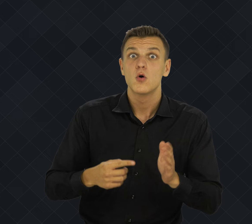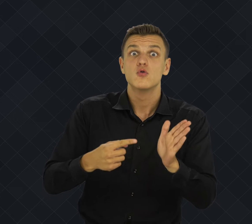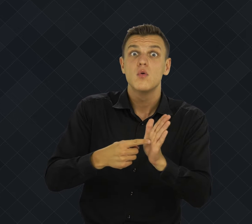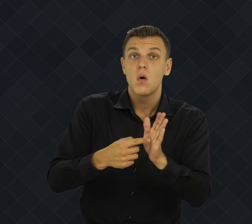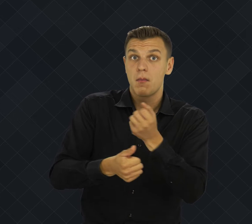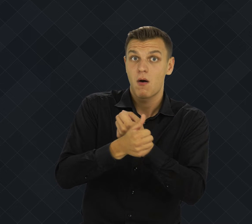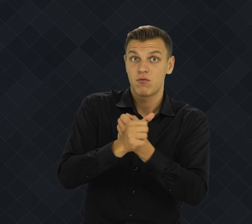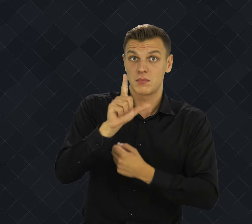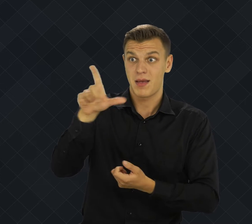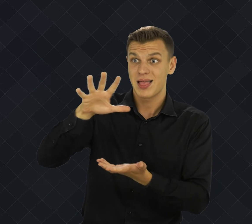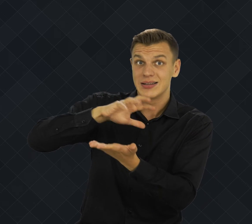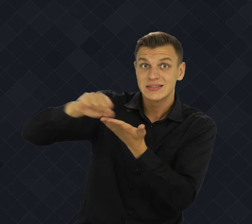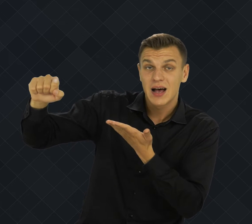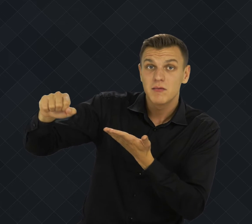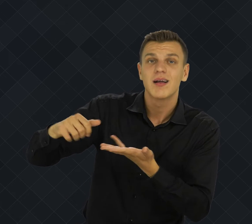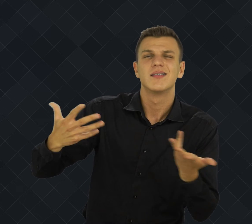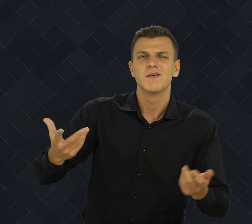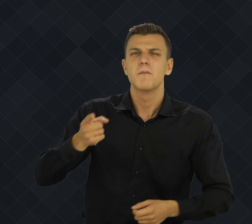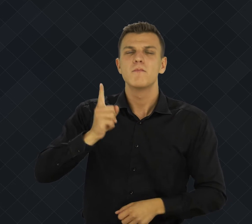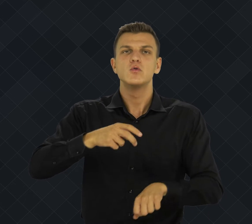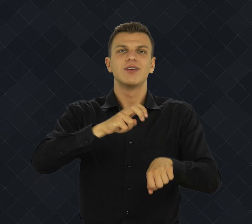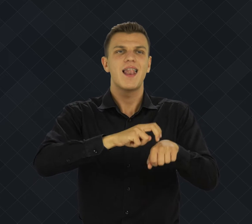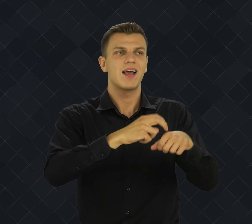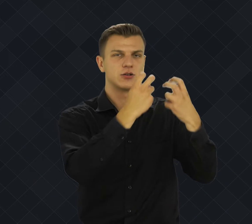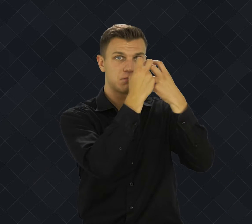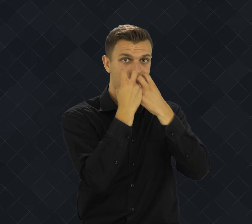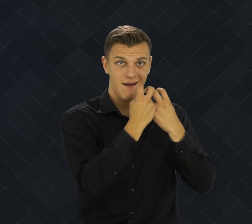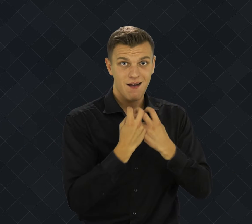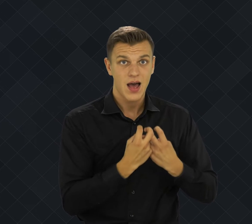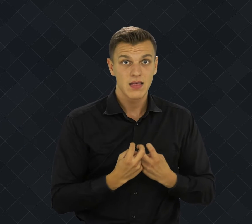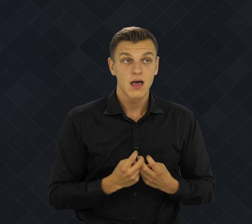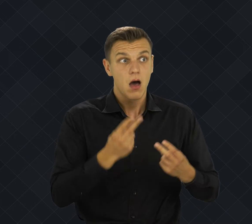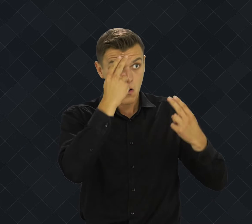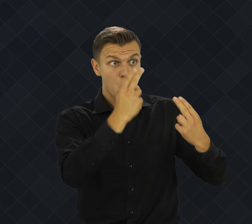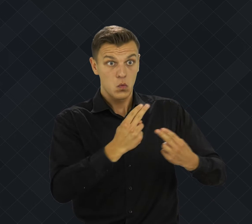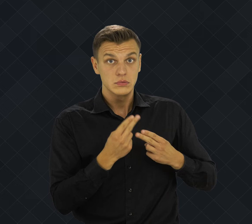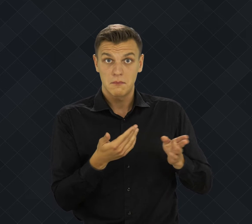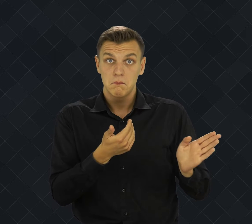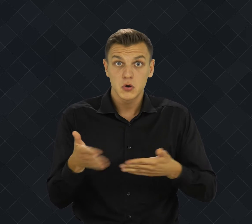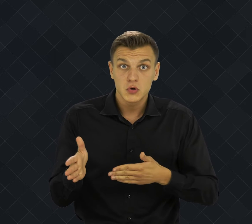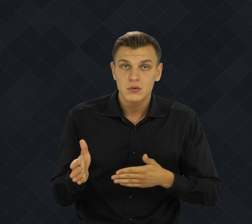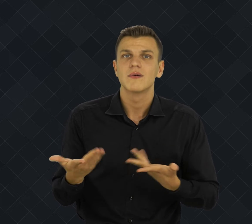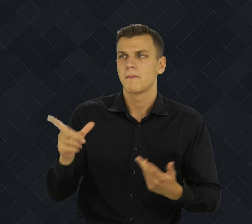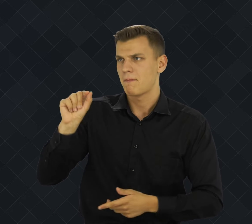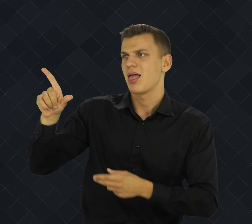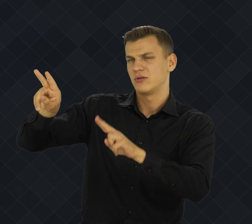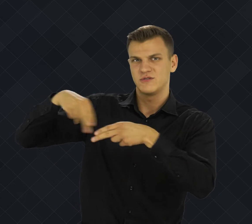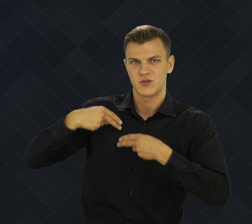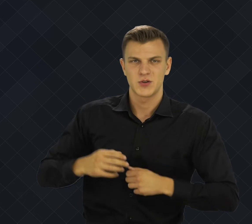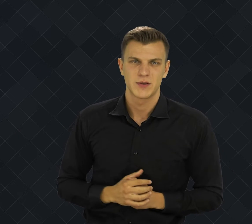The driver's license is returned only after a positive medical opinion is obtained.